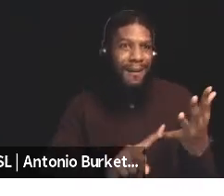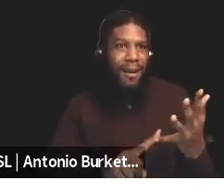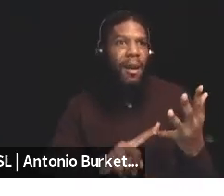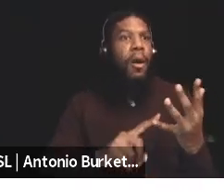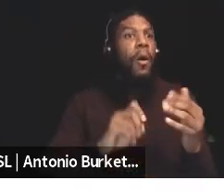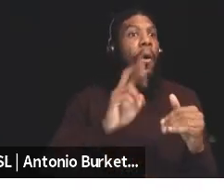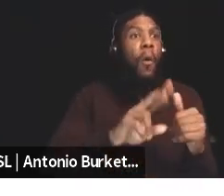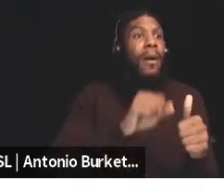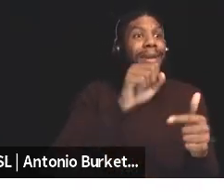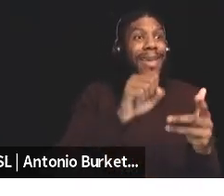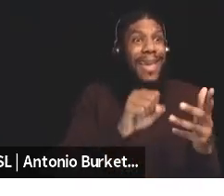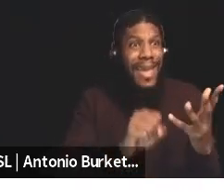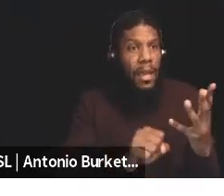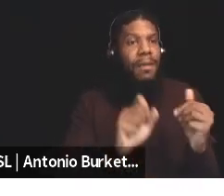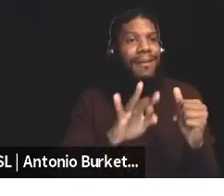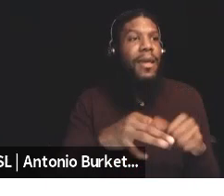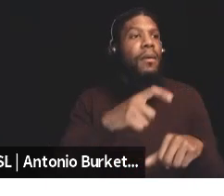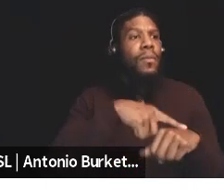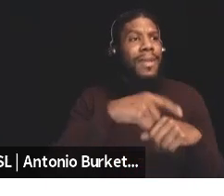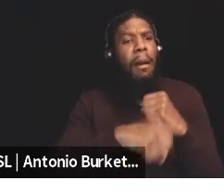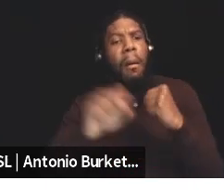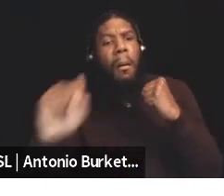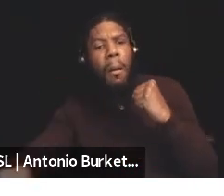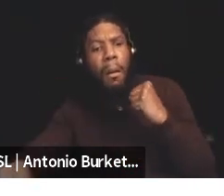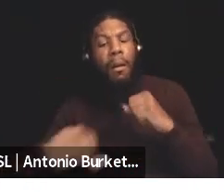like that." And I think another strategy is getting another person's input on like,